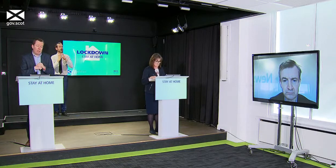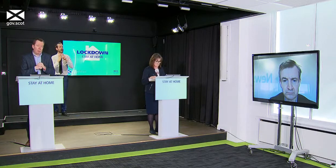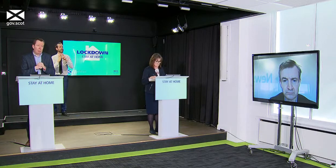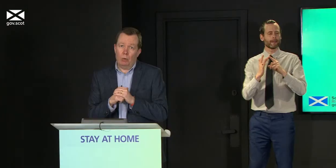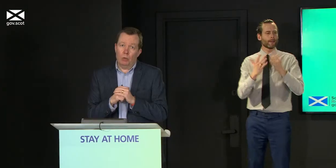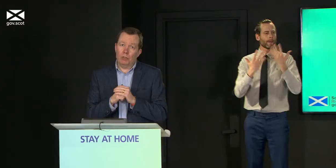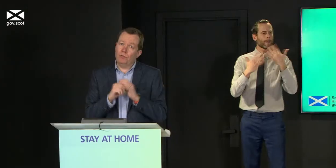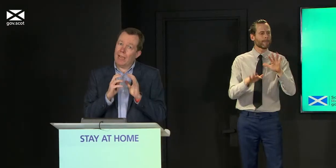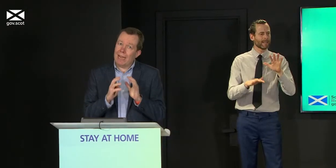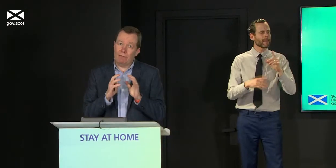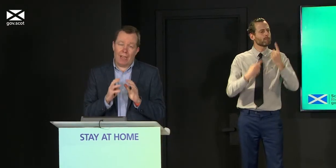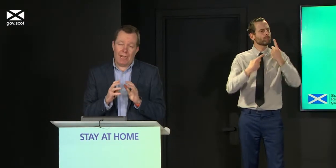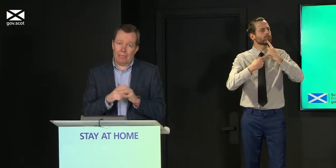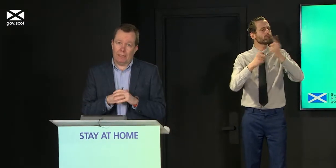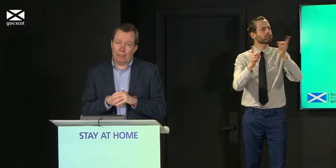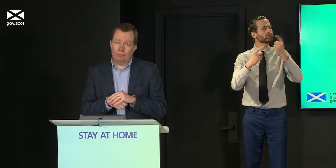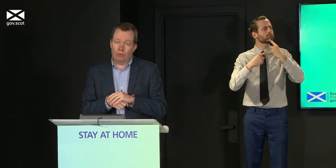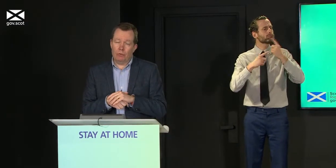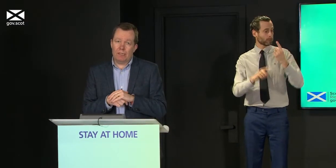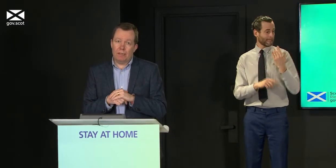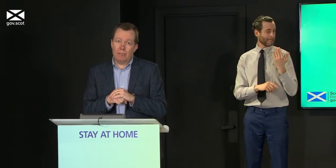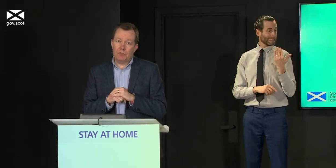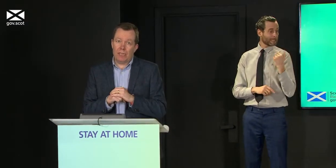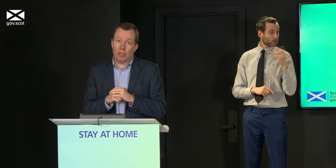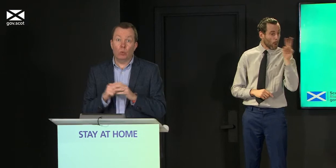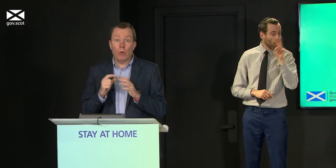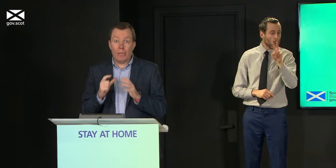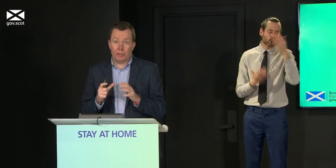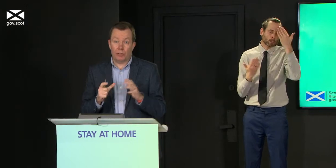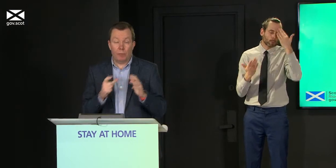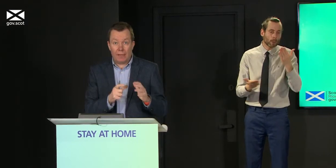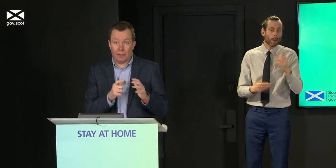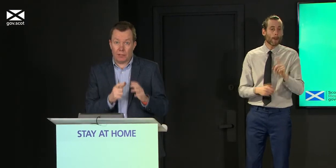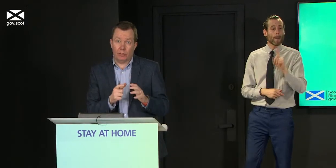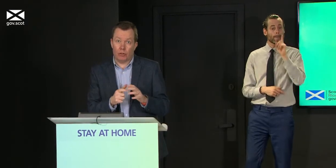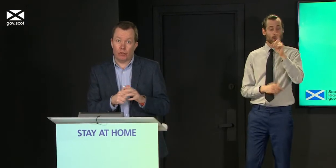it but was very very clear the reason they've taken weeks to make this decision